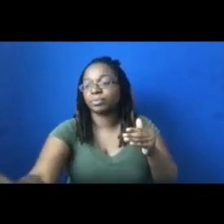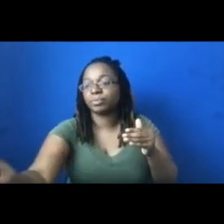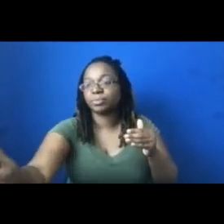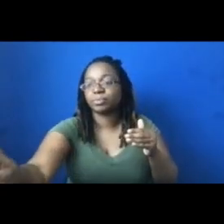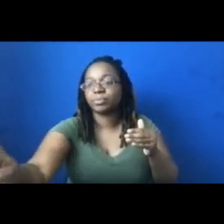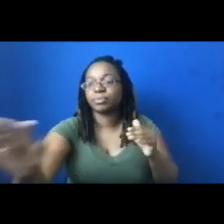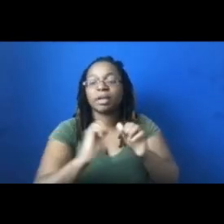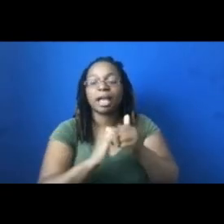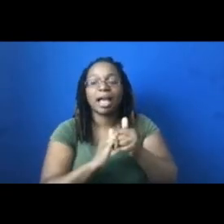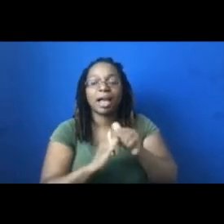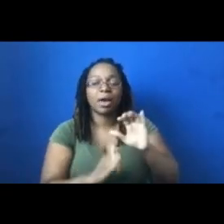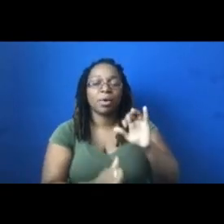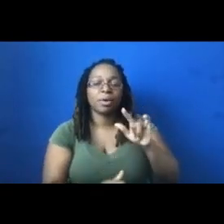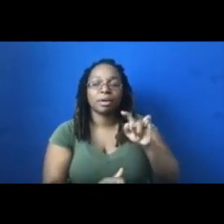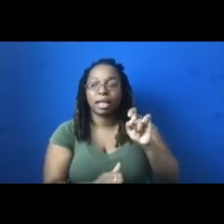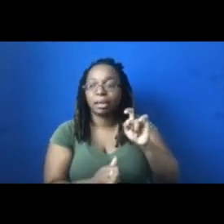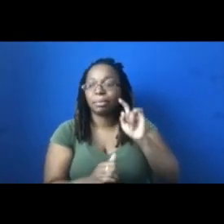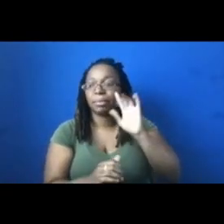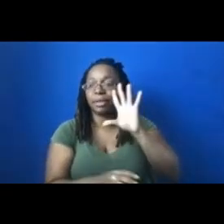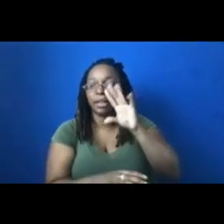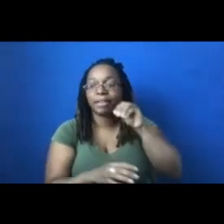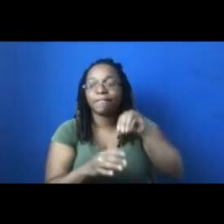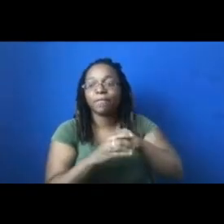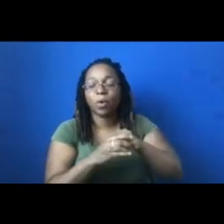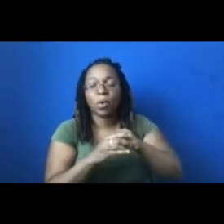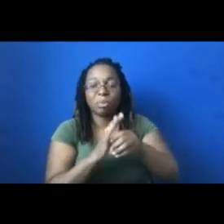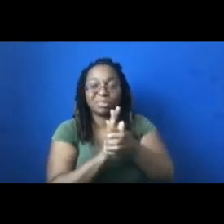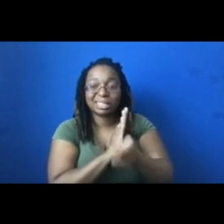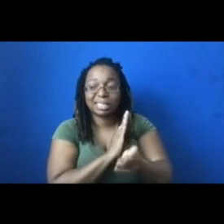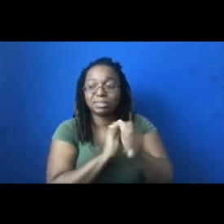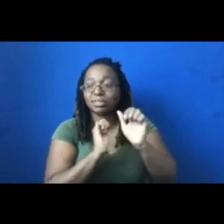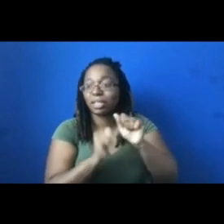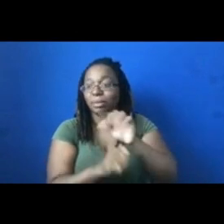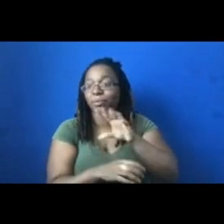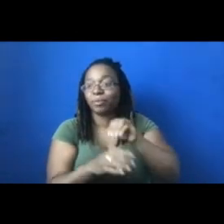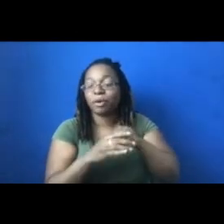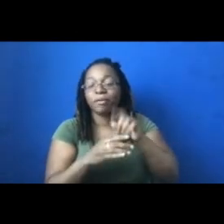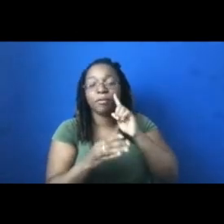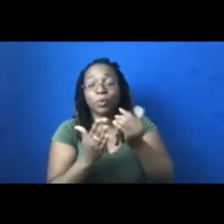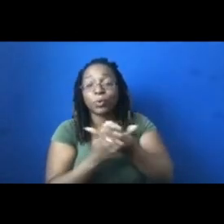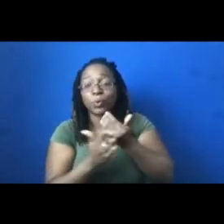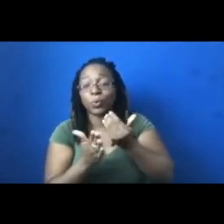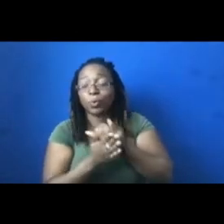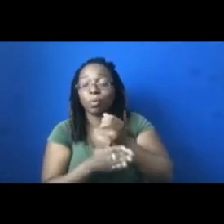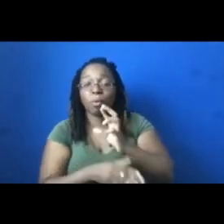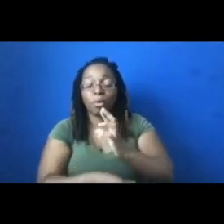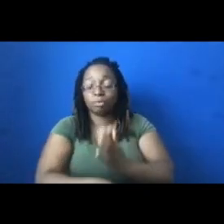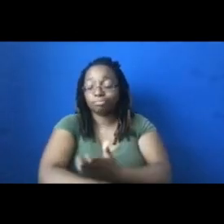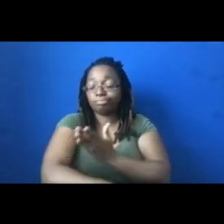skills can be in corporated into the new or enhanced worker roles